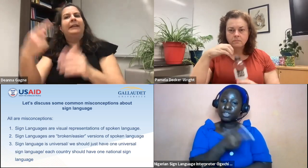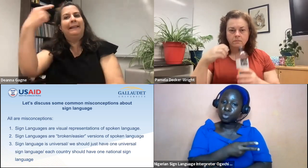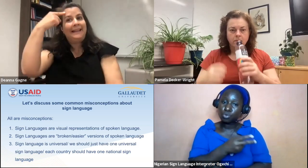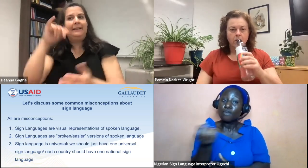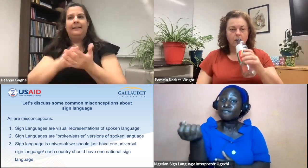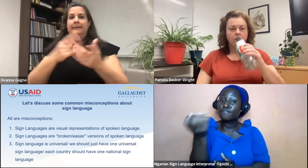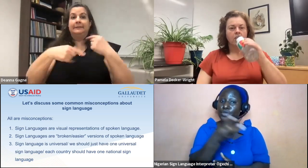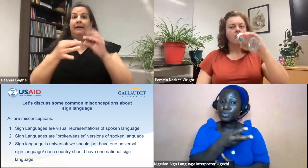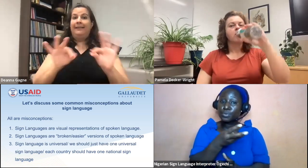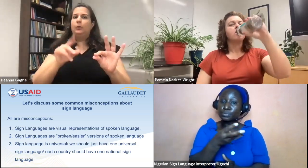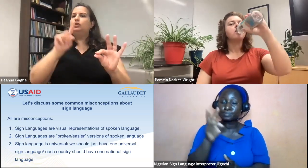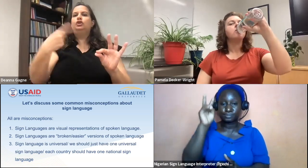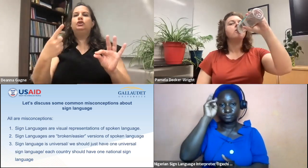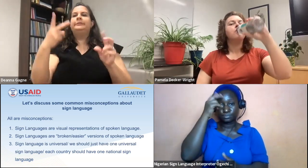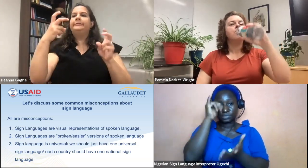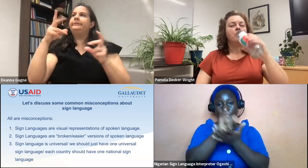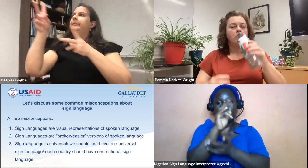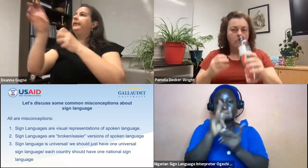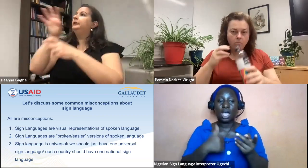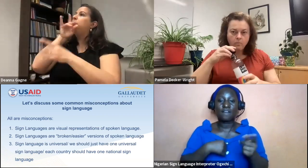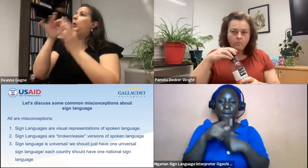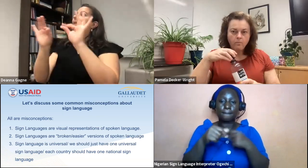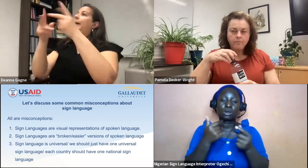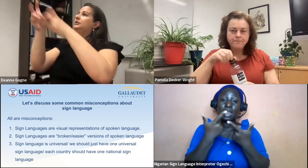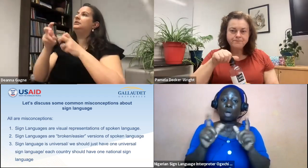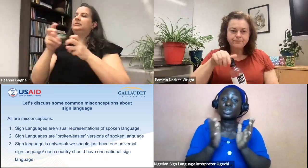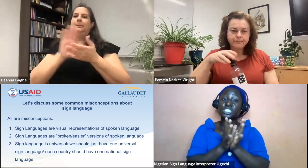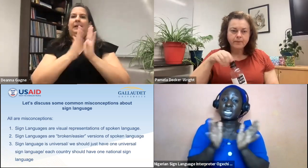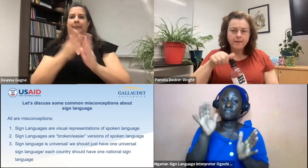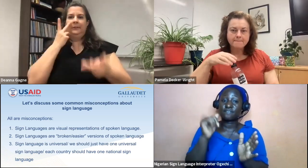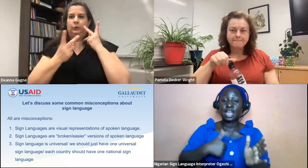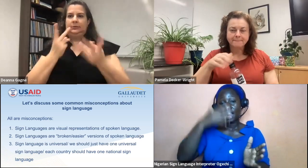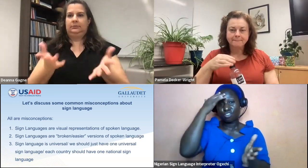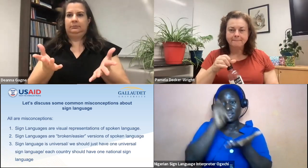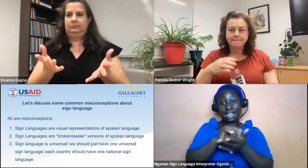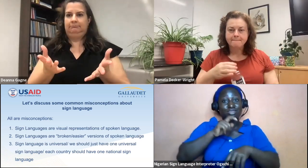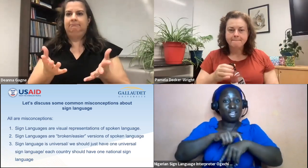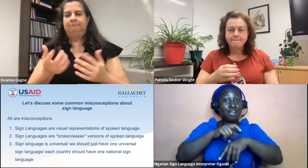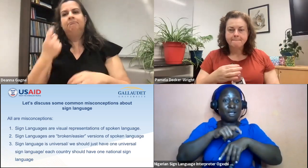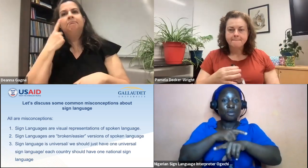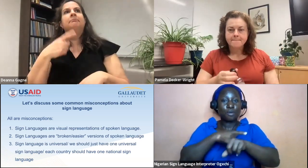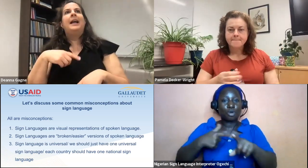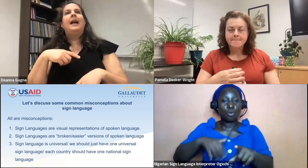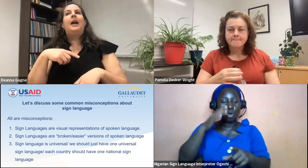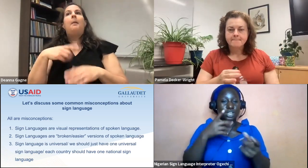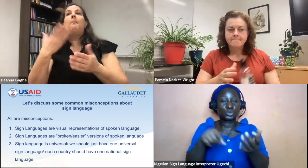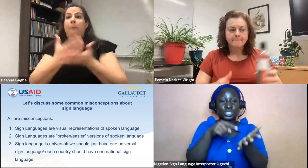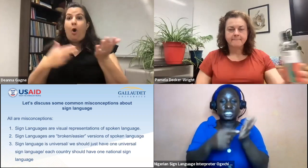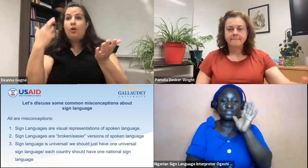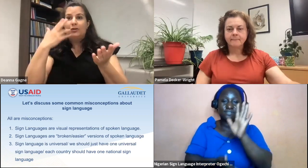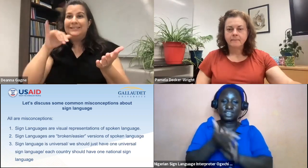The person the many people mistakenly believe that language, kind language, is just a way to make a spoken language visible.